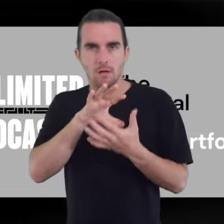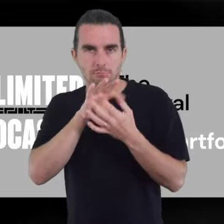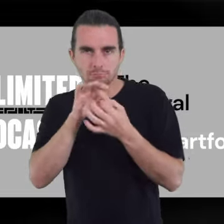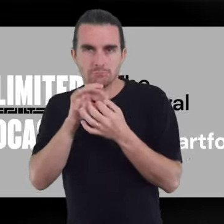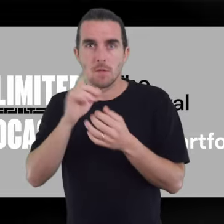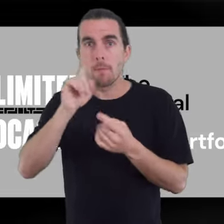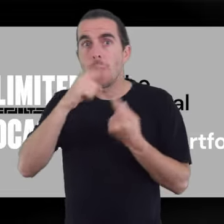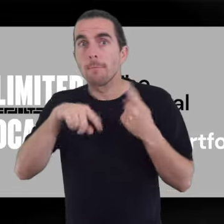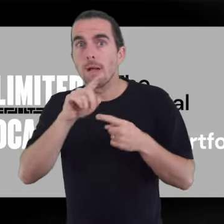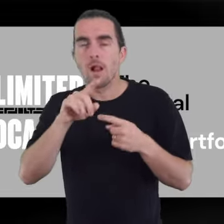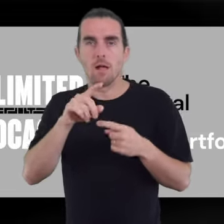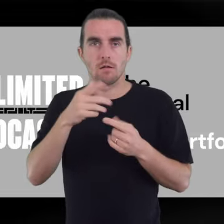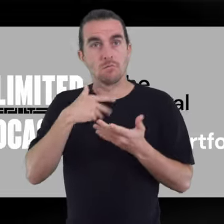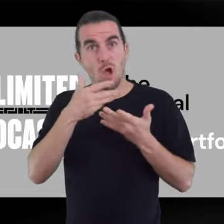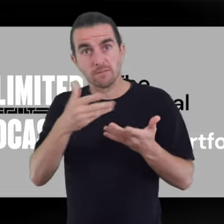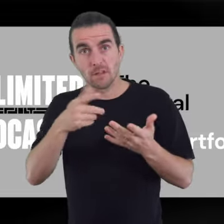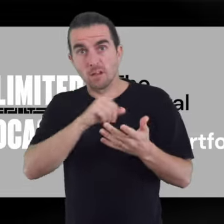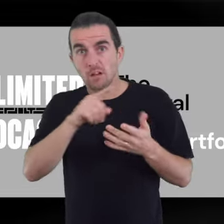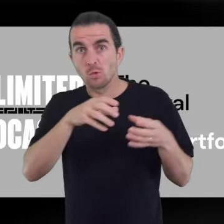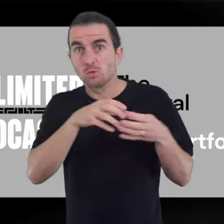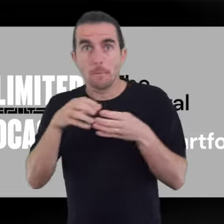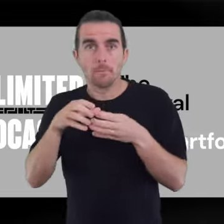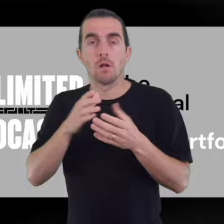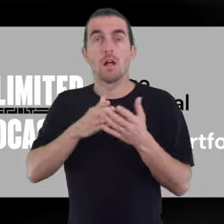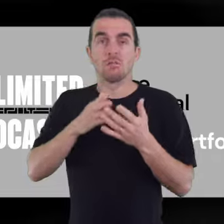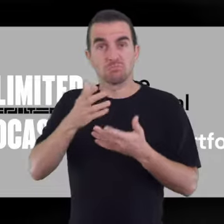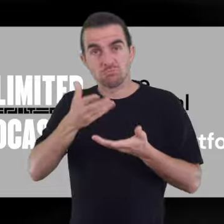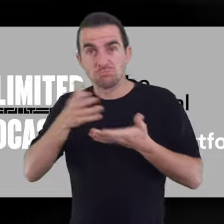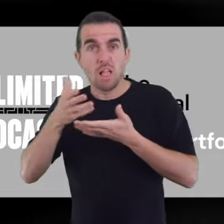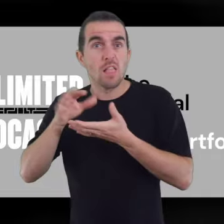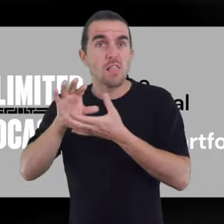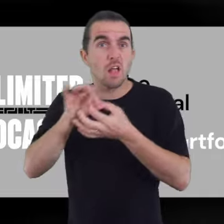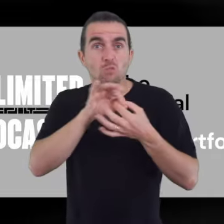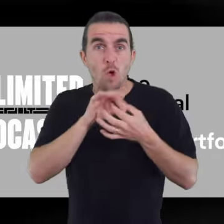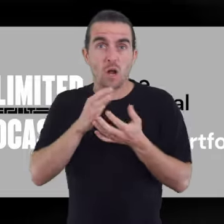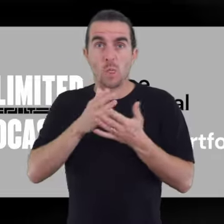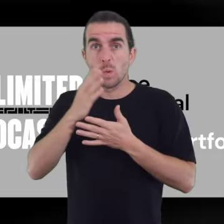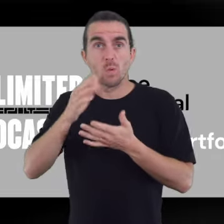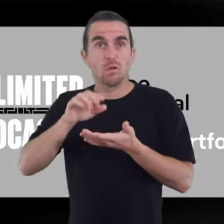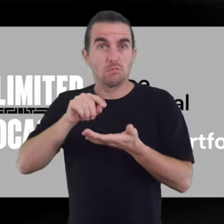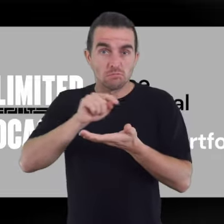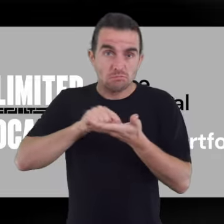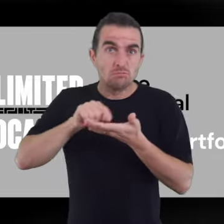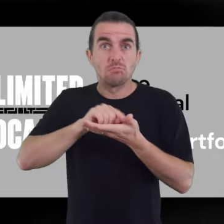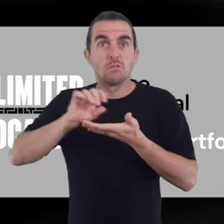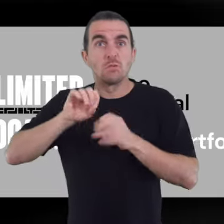and offer it to groups. But also, building on networks, getting in touch via social media,